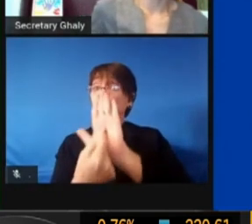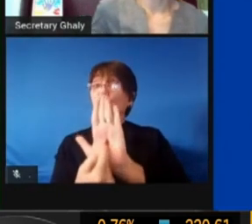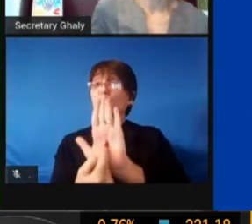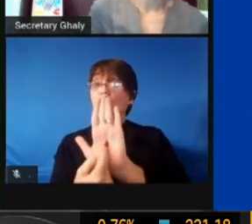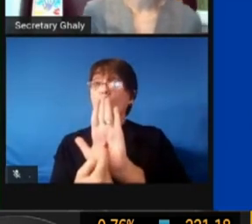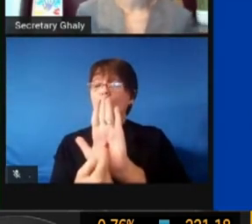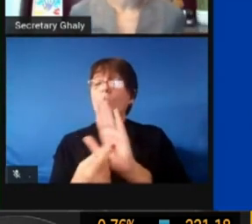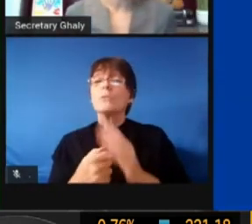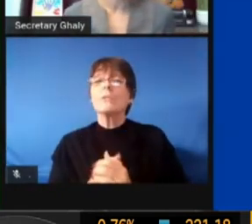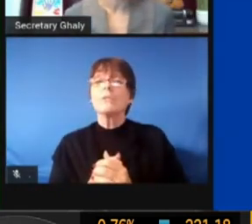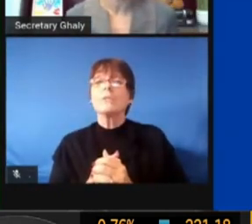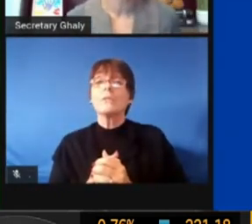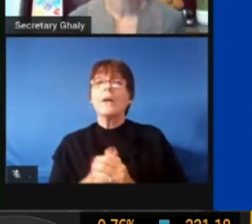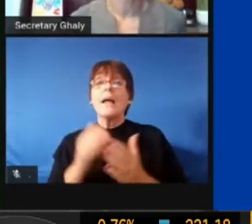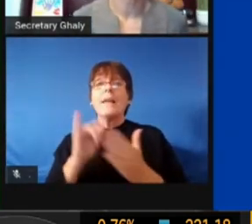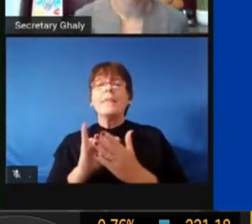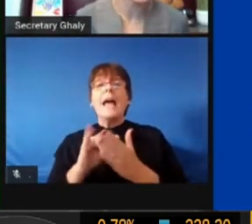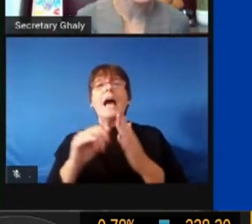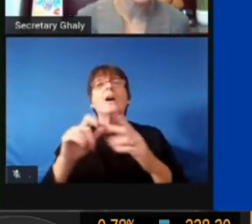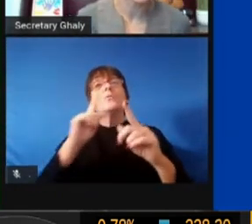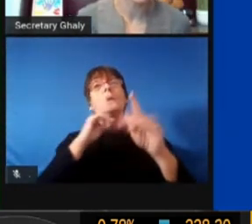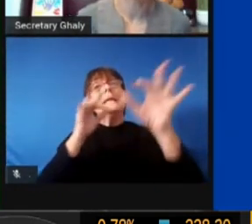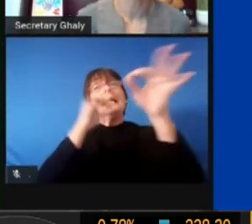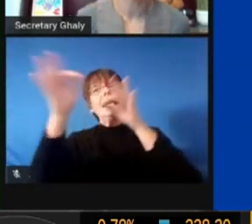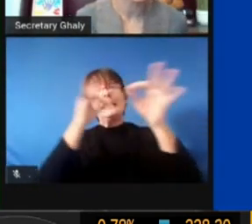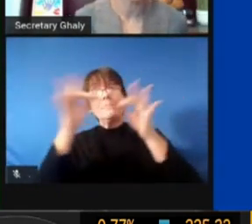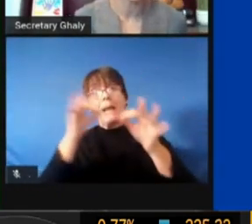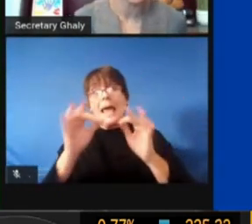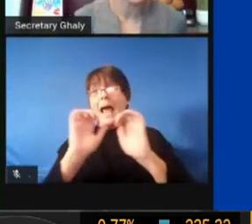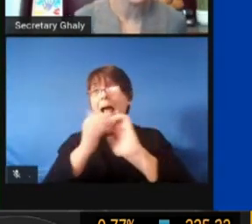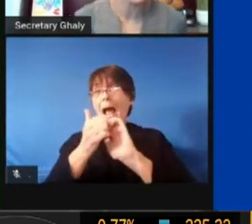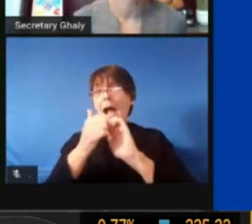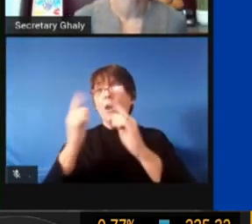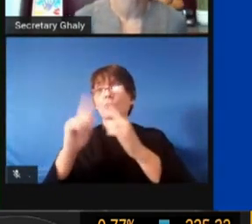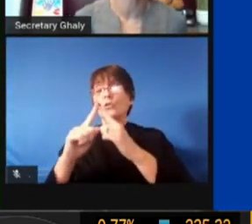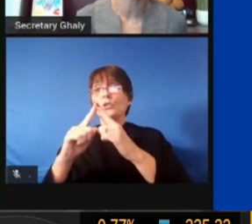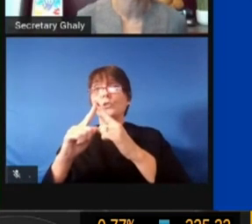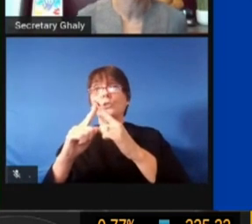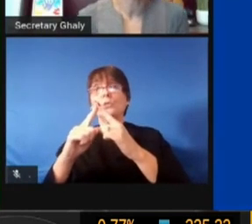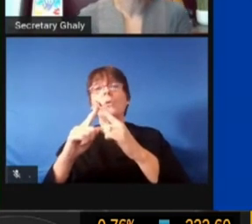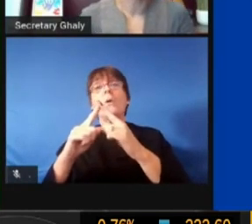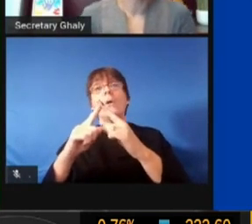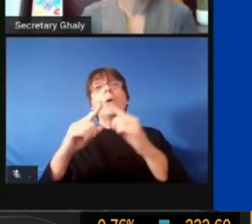AS YOU HAVE SEEN EVERY WEEK WITH THIS STRUCTURE WE HAVE